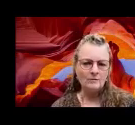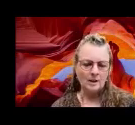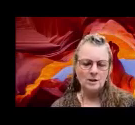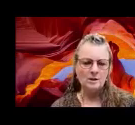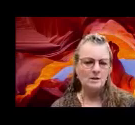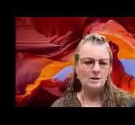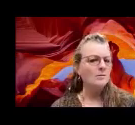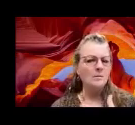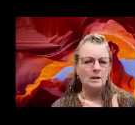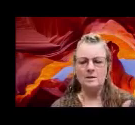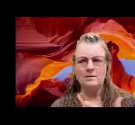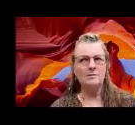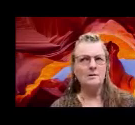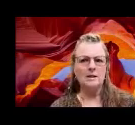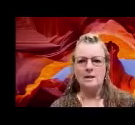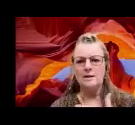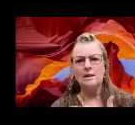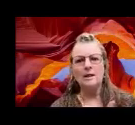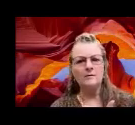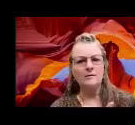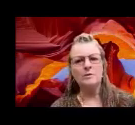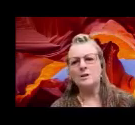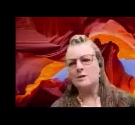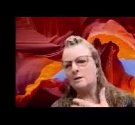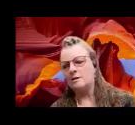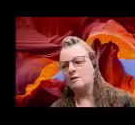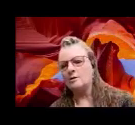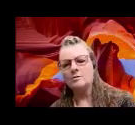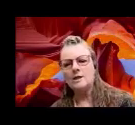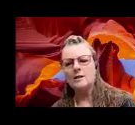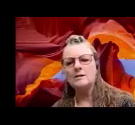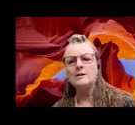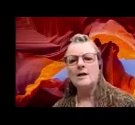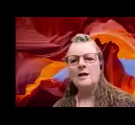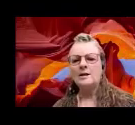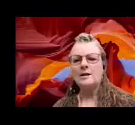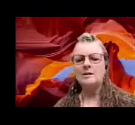function in a in a decafs, which is a neuro test. And they'd say,